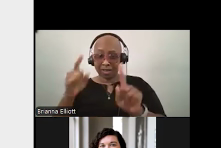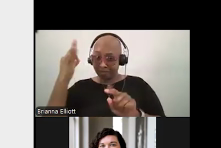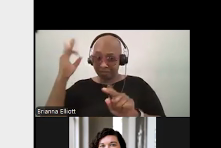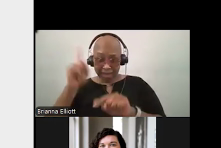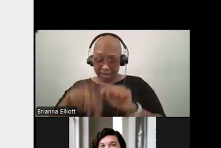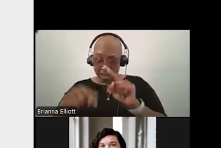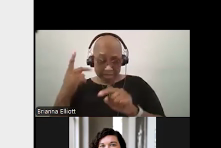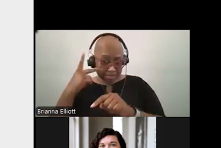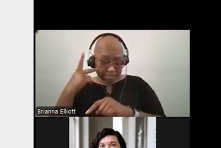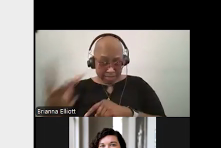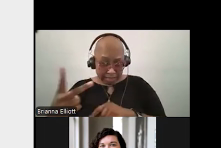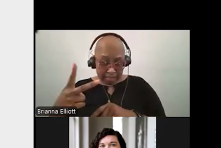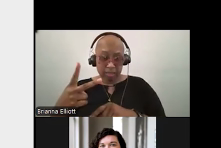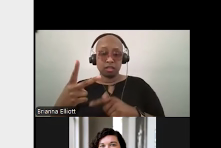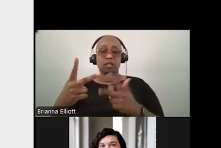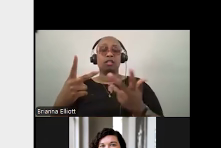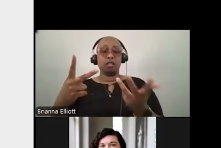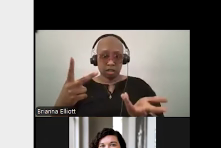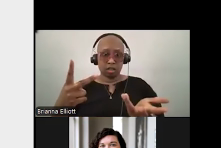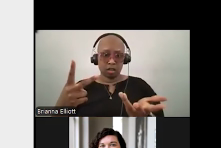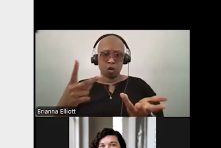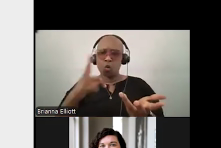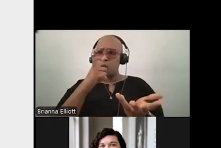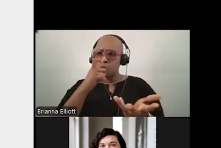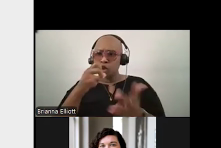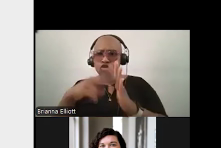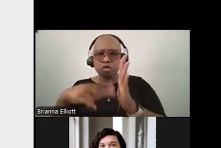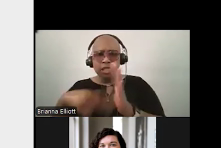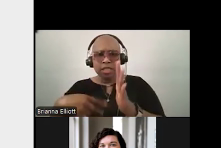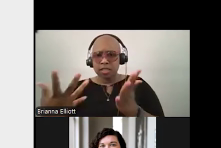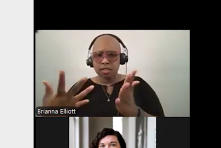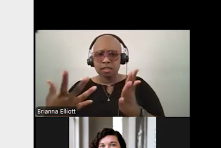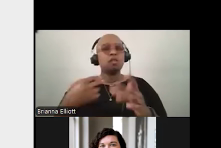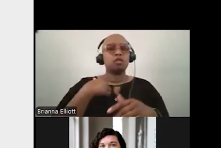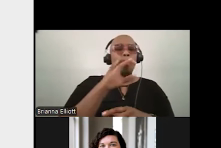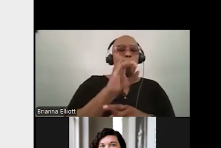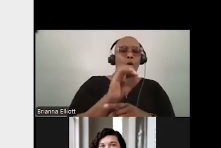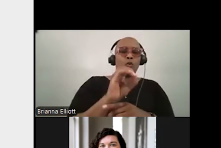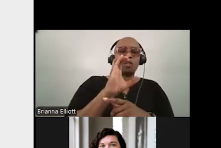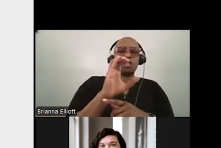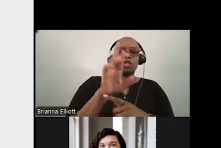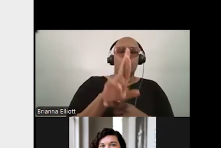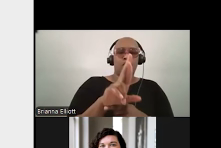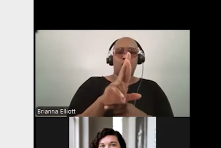to them. OCR allows it to be pulled from that image, the text from that image so that it can